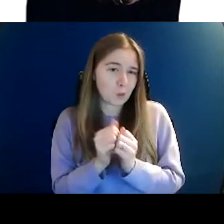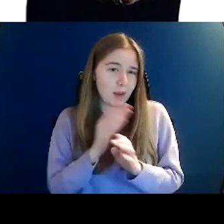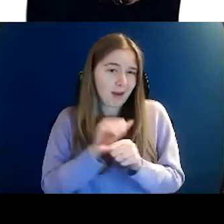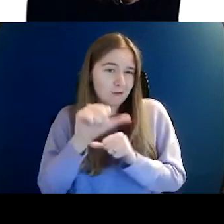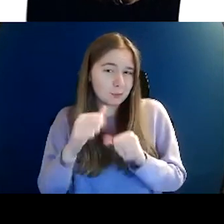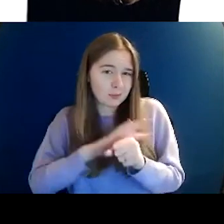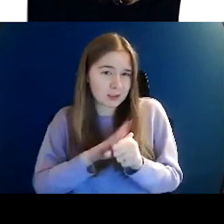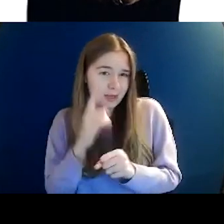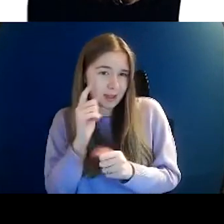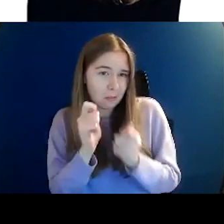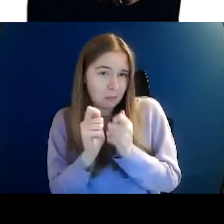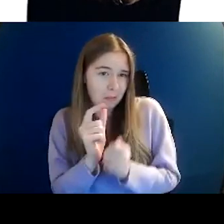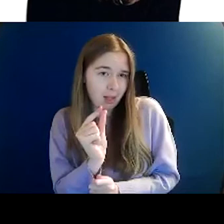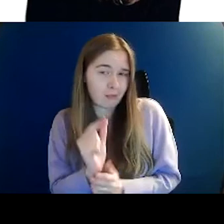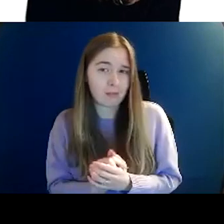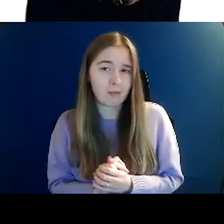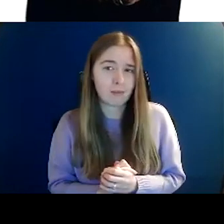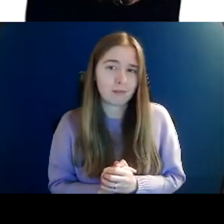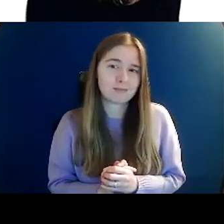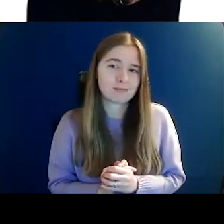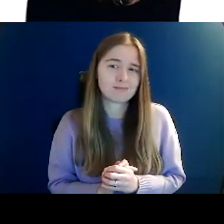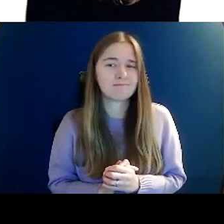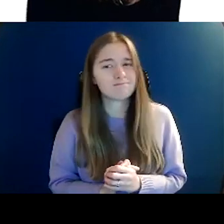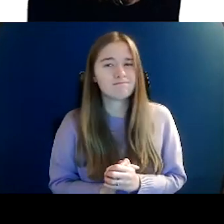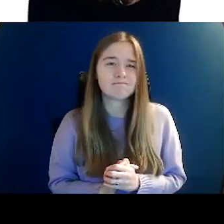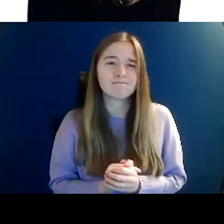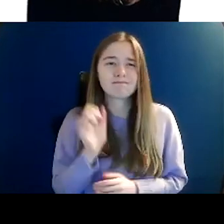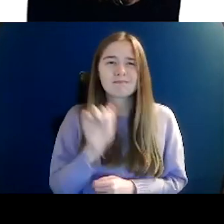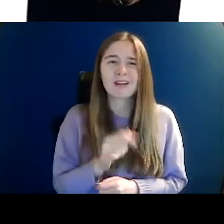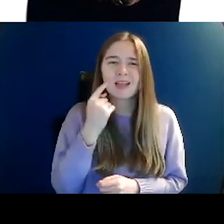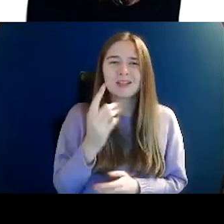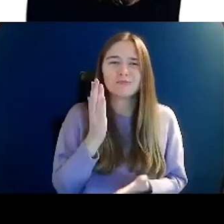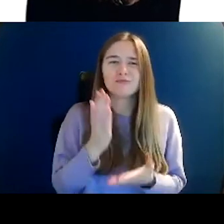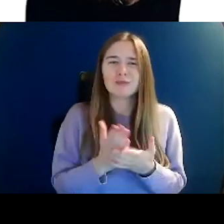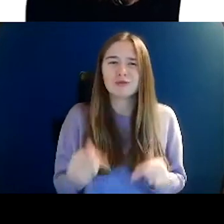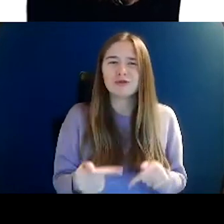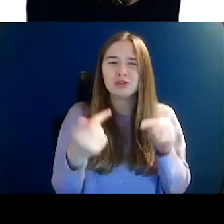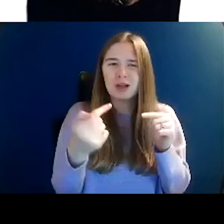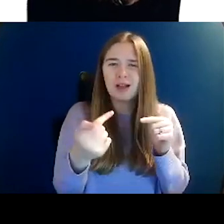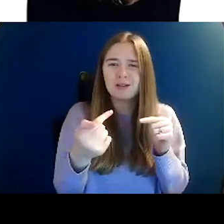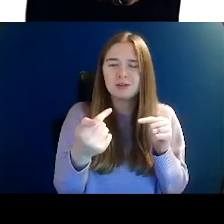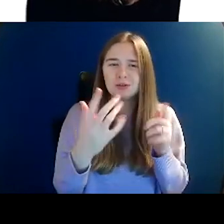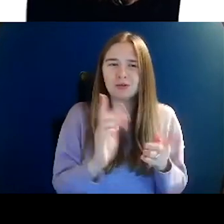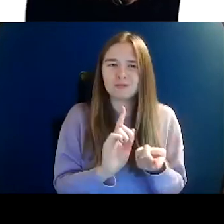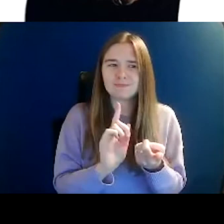To an extent. I think it's a real challenge not to have a bounce back mentality.